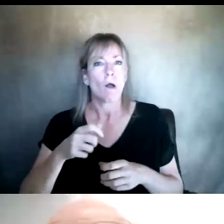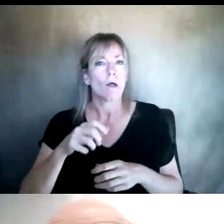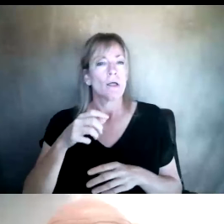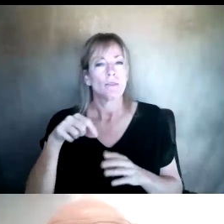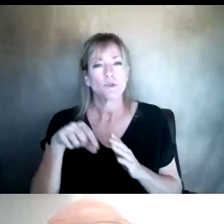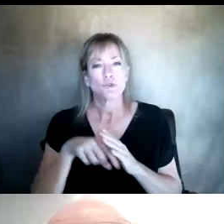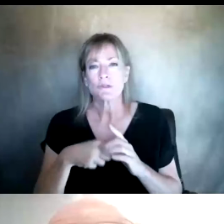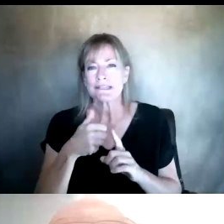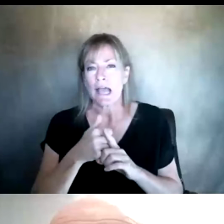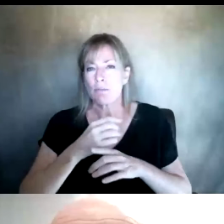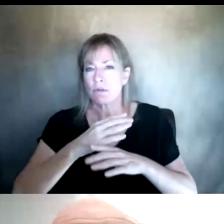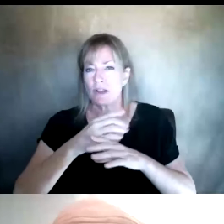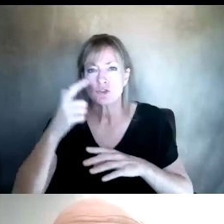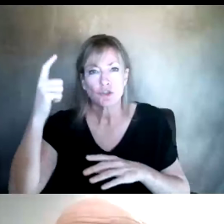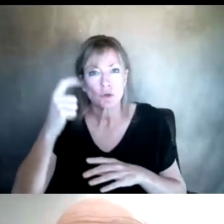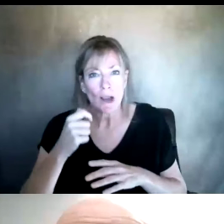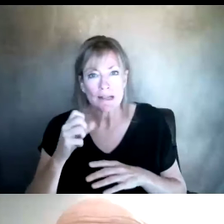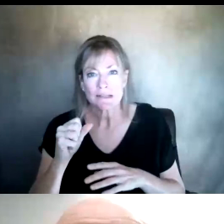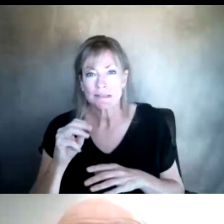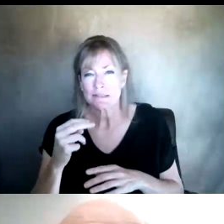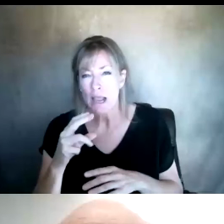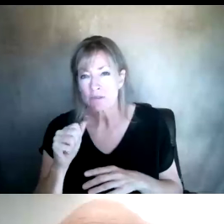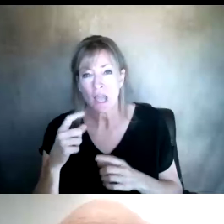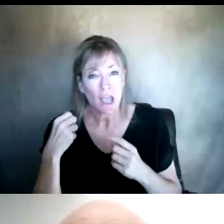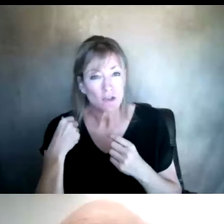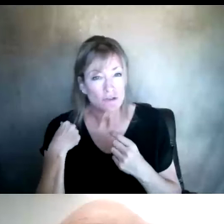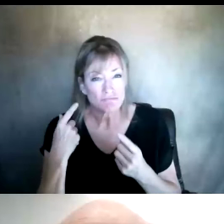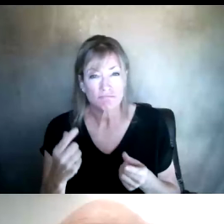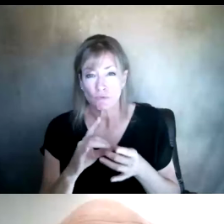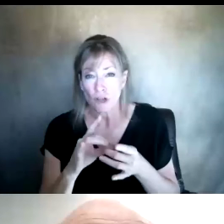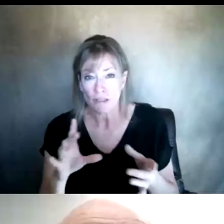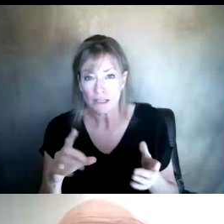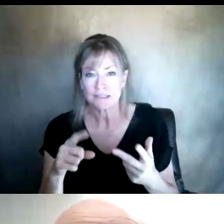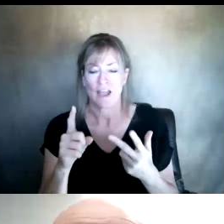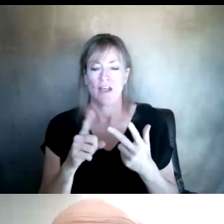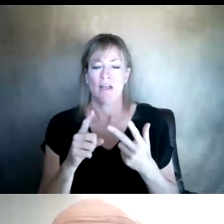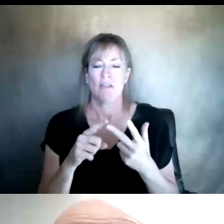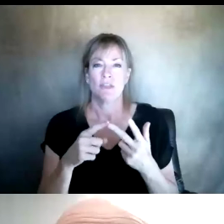SAMHSA HAS RELEASED, THIS HAS THE STRONGEST LANGUAGE ON REDUCING